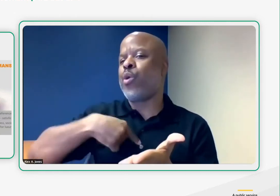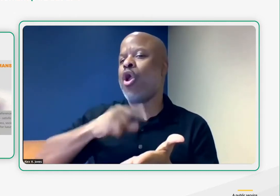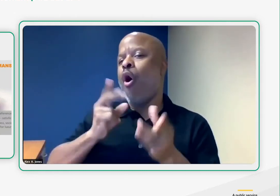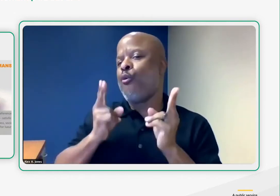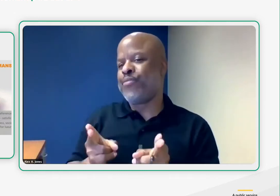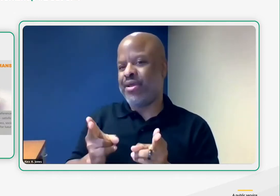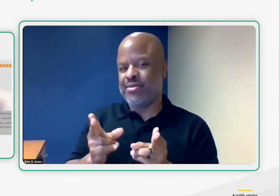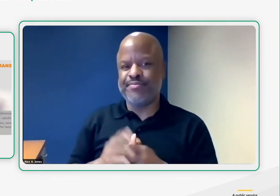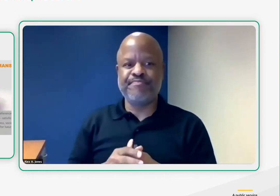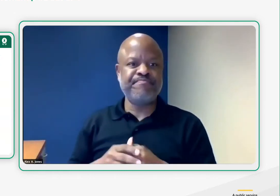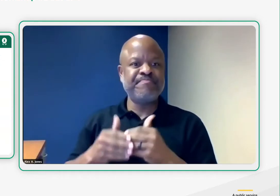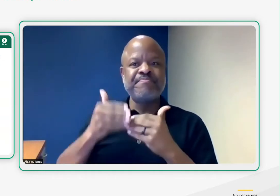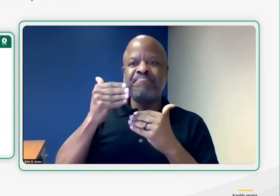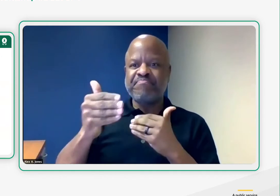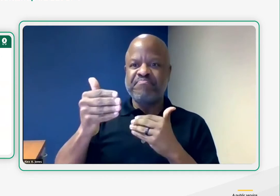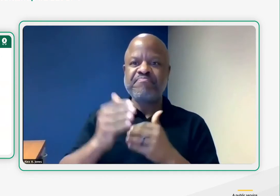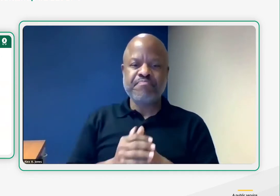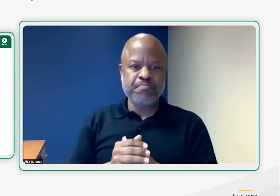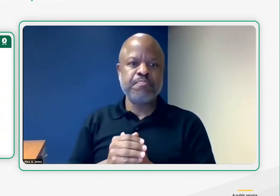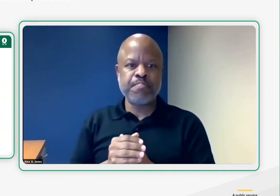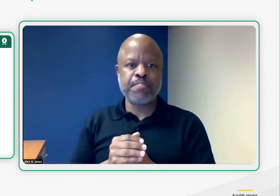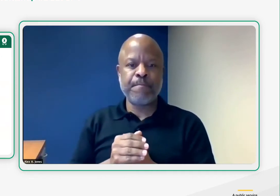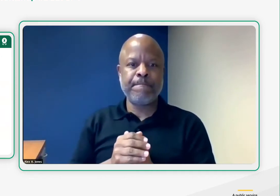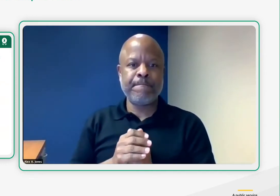And so, what’s really important to remember about this is that, at the end of the day, we are human.